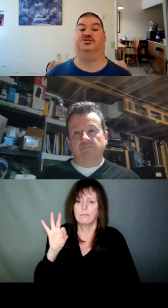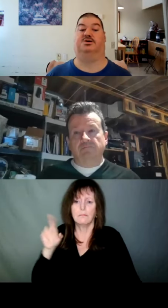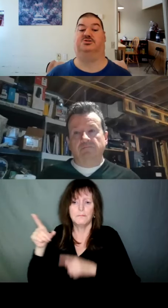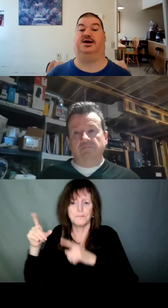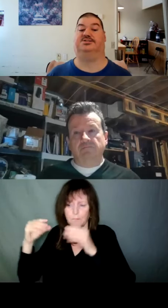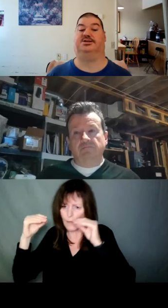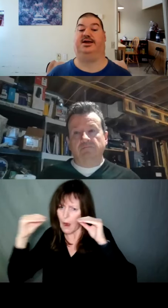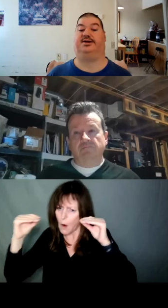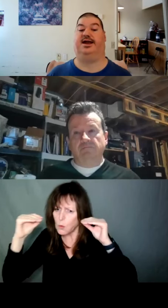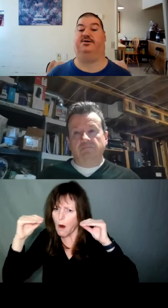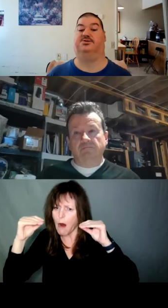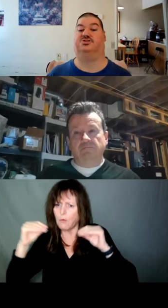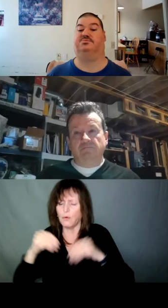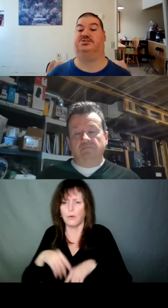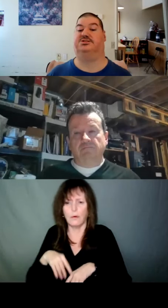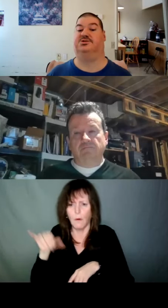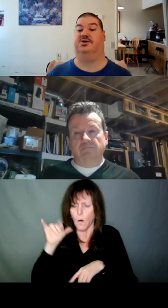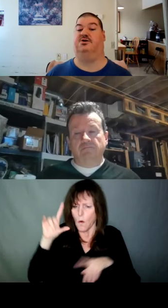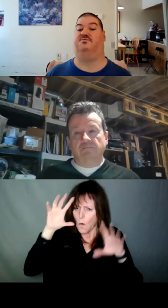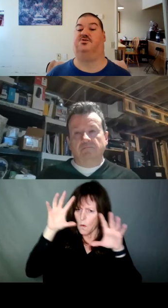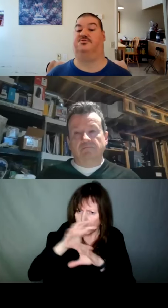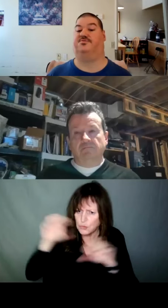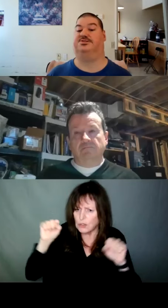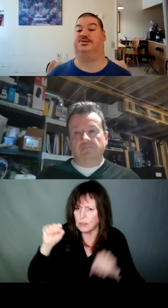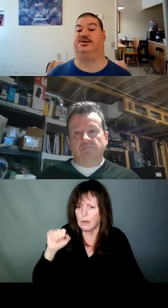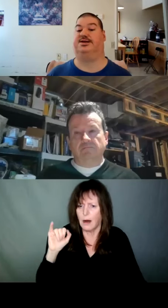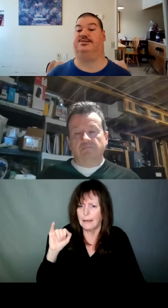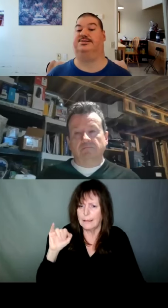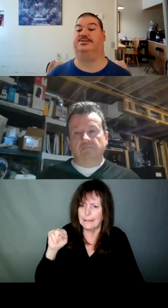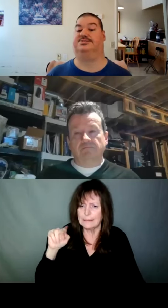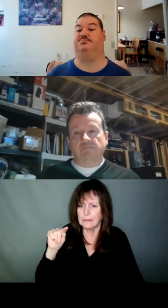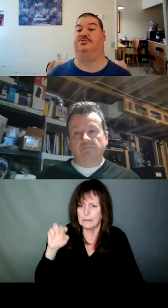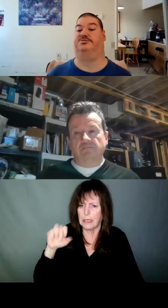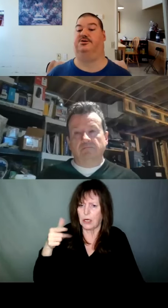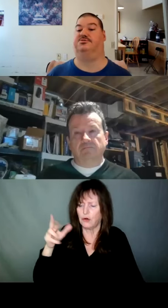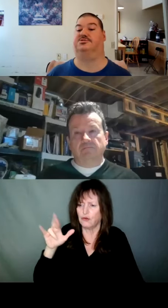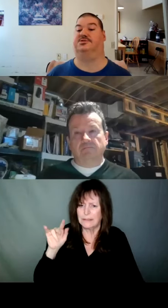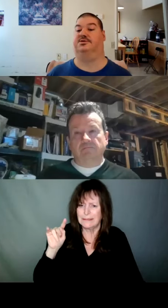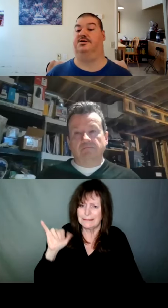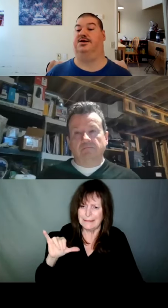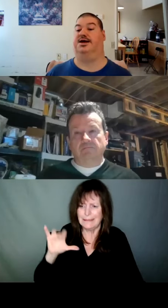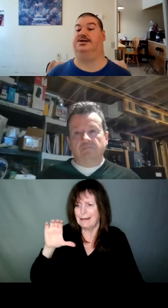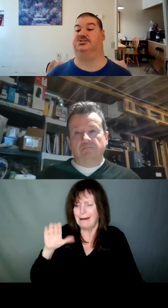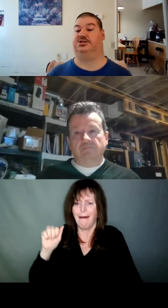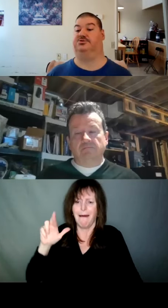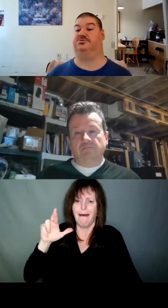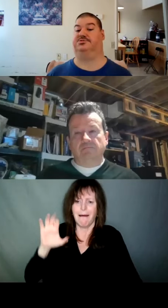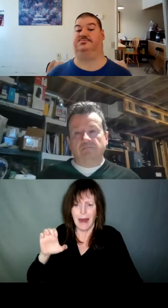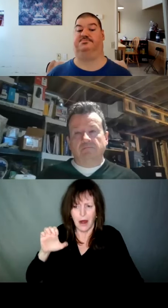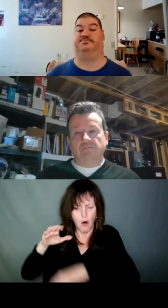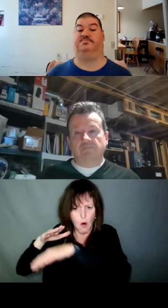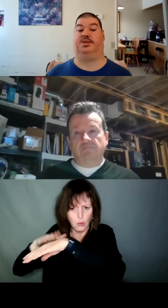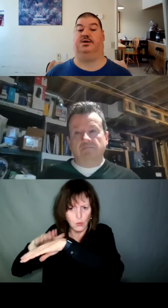He is our. In RPN who began his health career in 1979 . He is a healthcare educator and